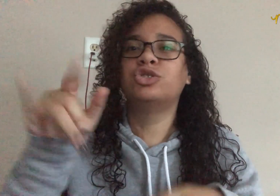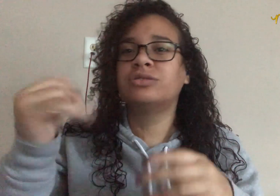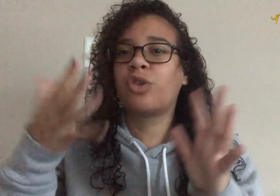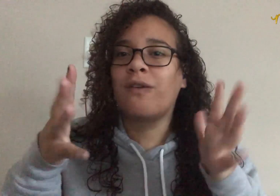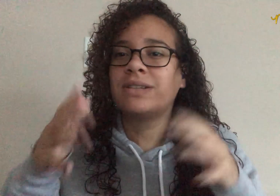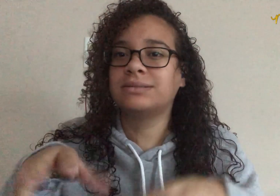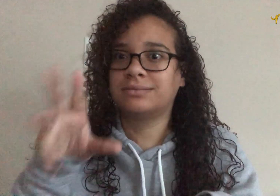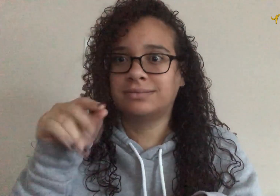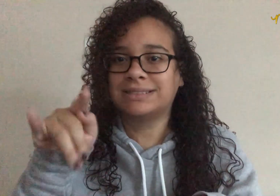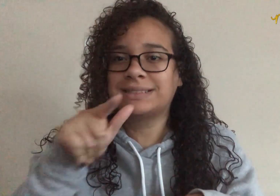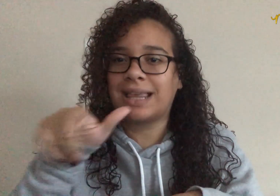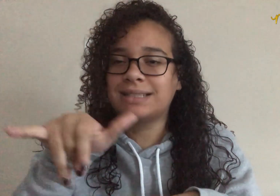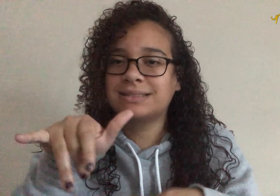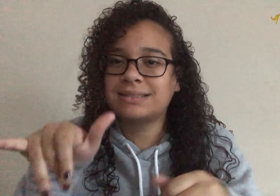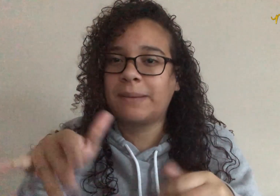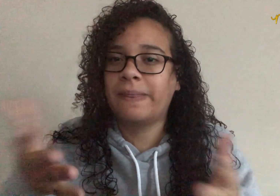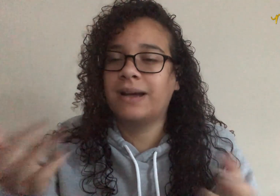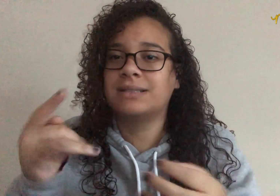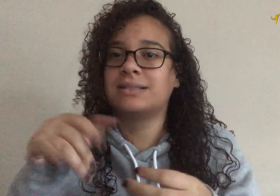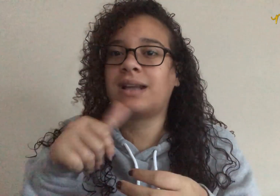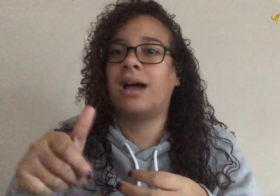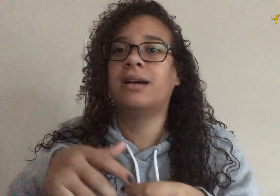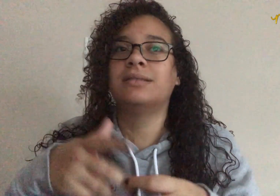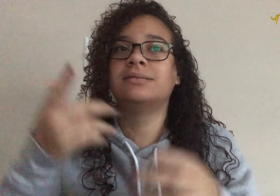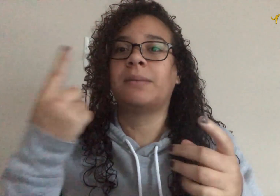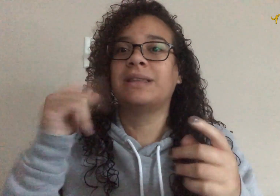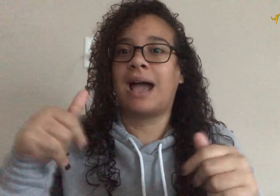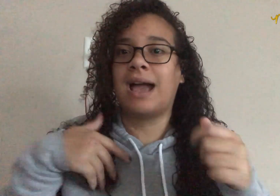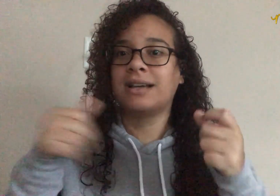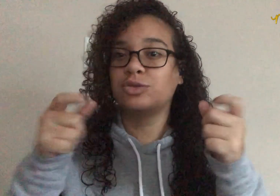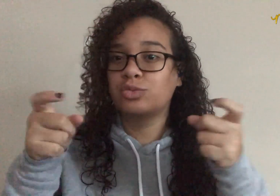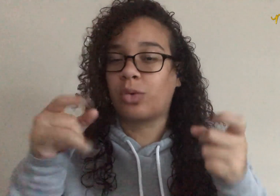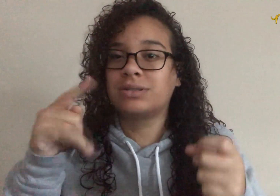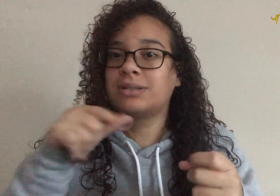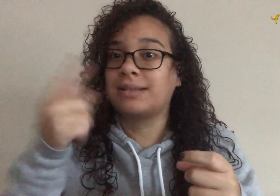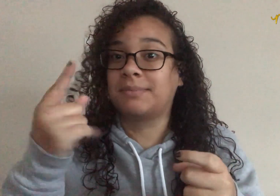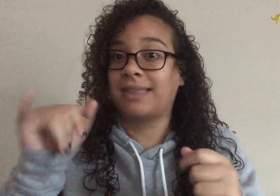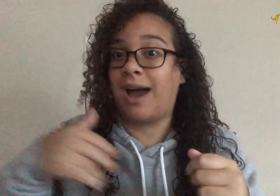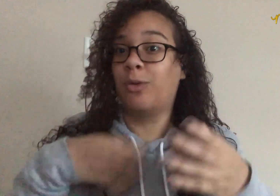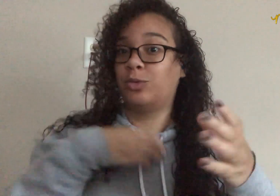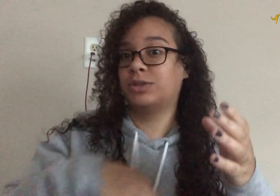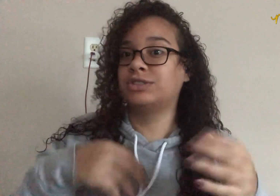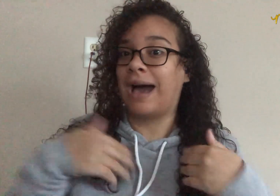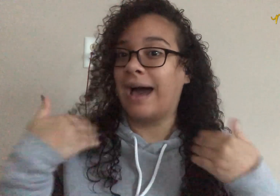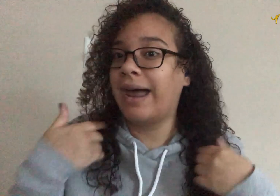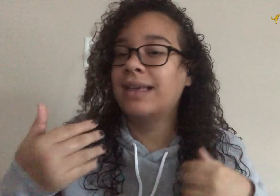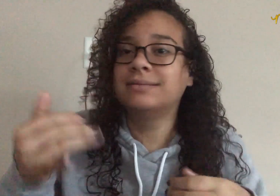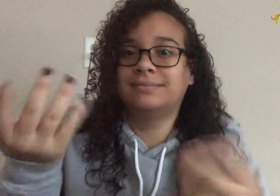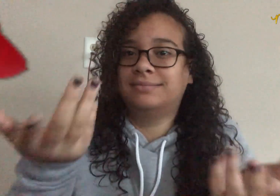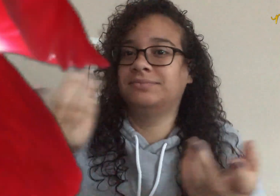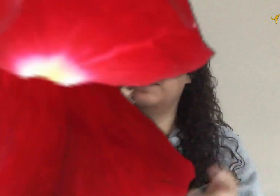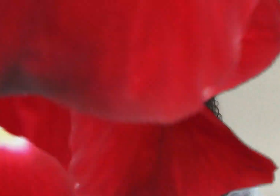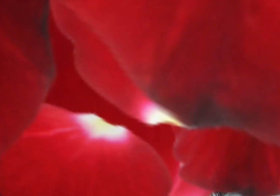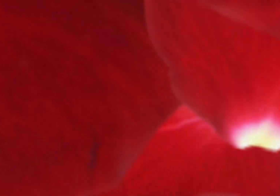"Oh it's nothing, you're just nervous." Like no, it's not the same thing, It's not something I can control, and it's not something I wish I had.